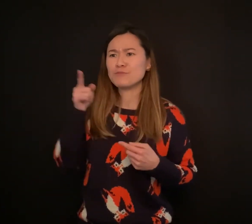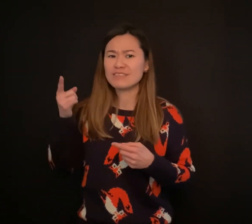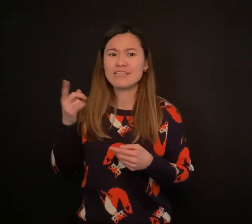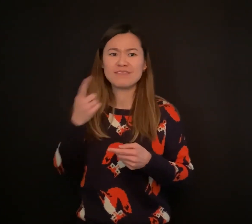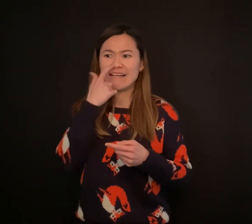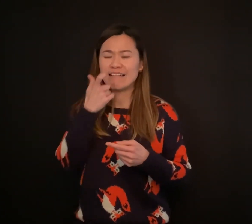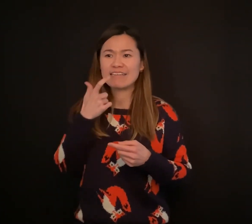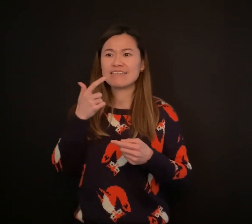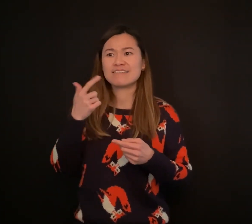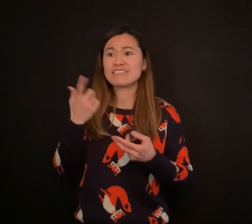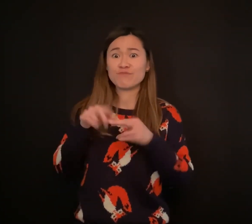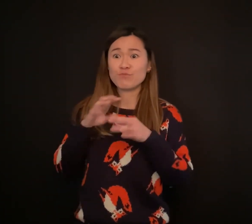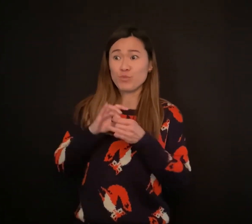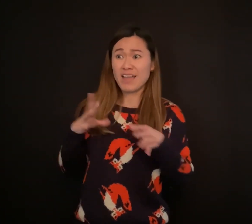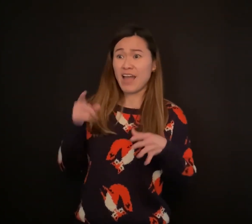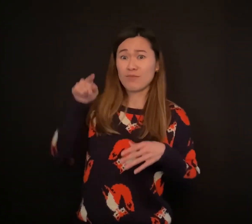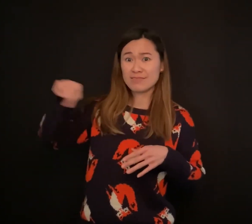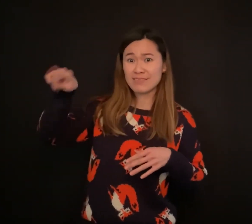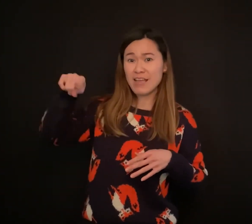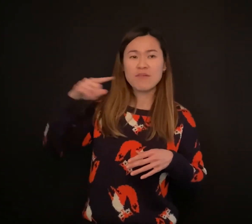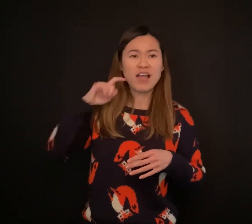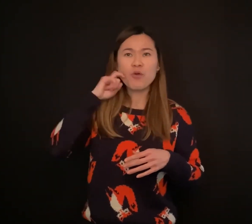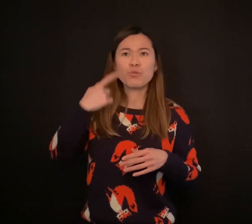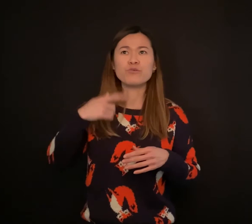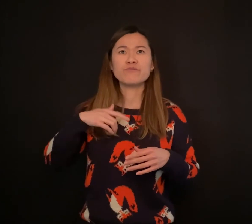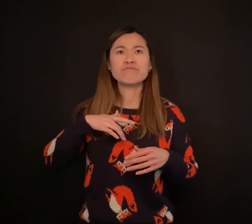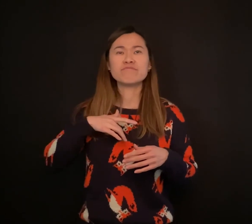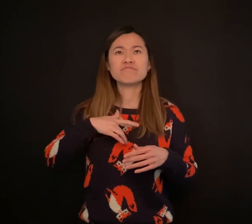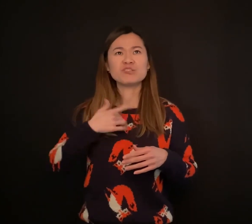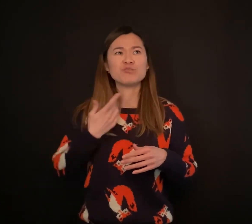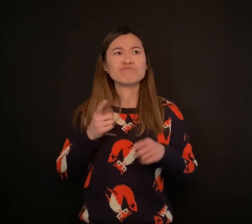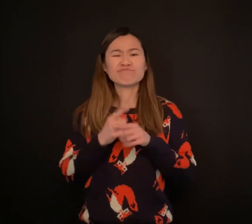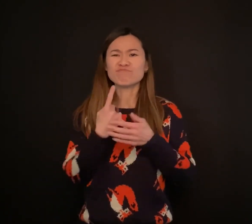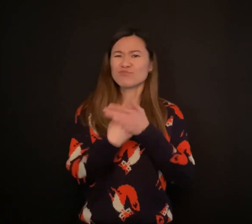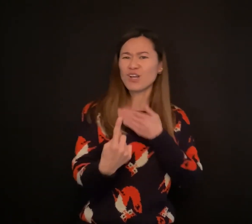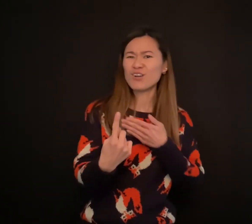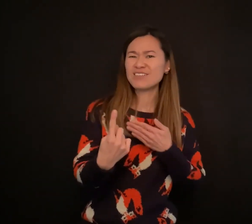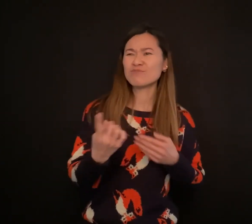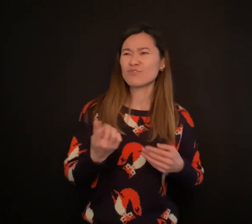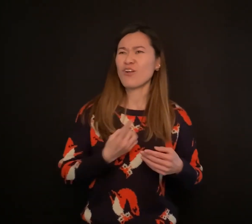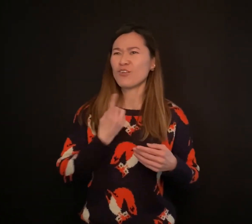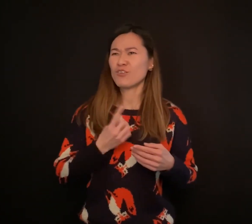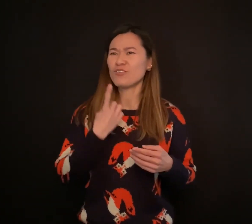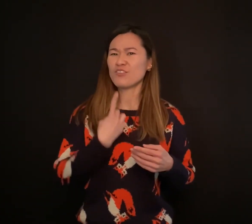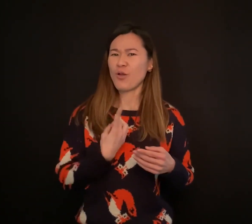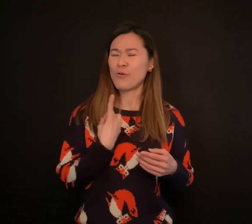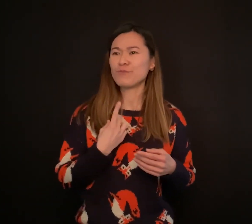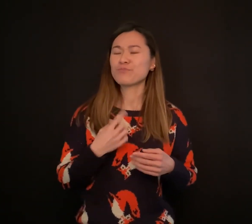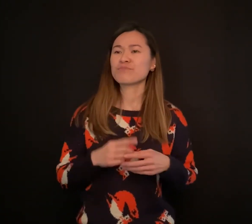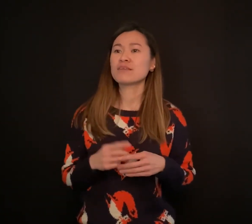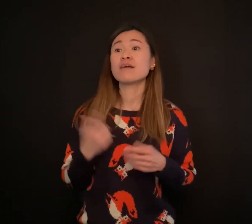and I'm thankful for them. Without them I would feel alone.